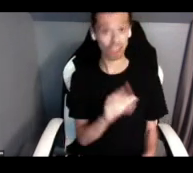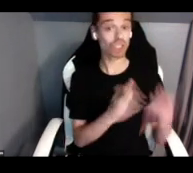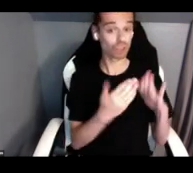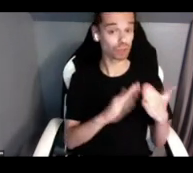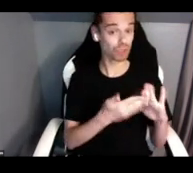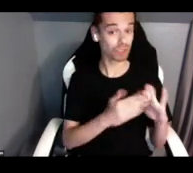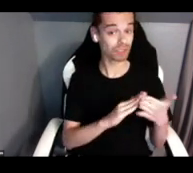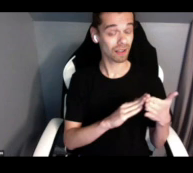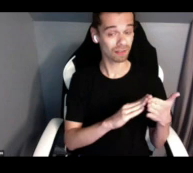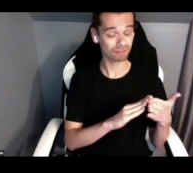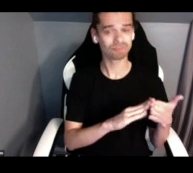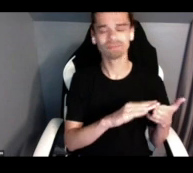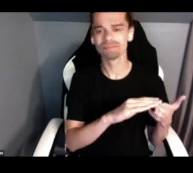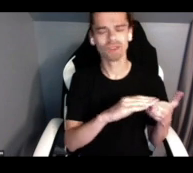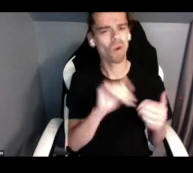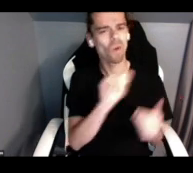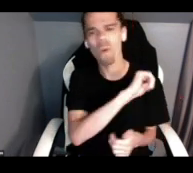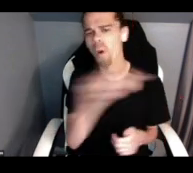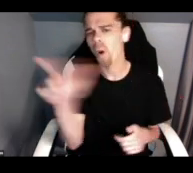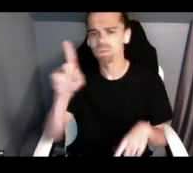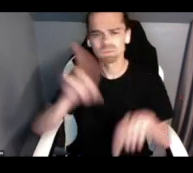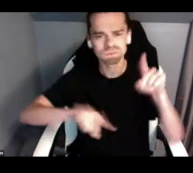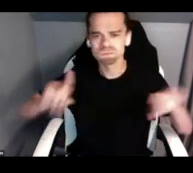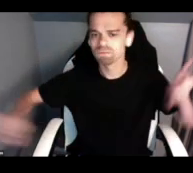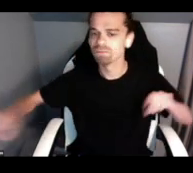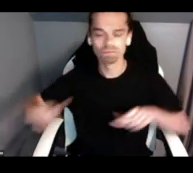all aspects of our center's work.